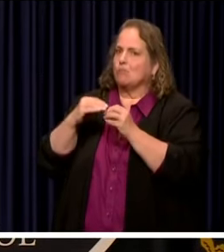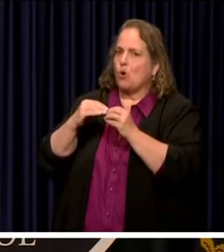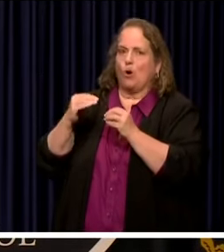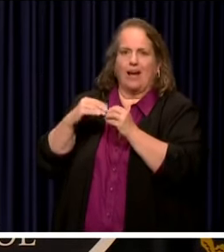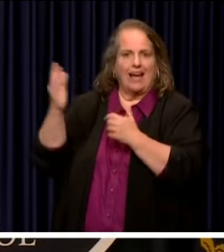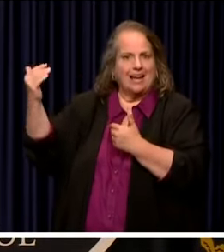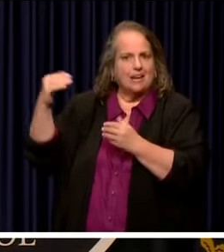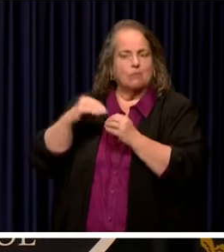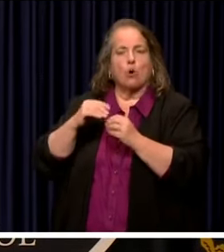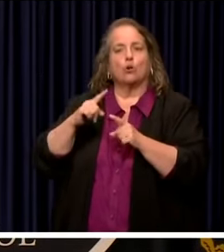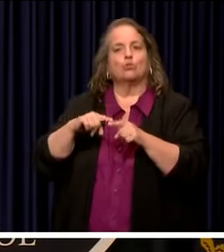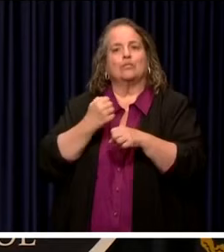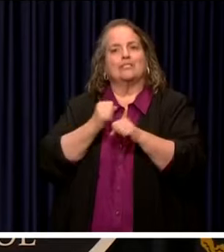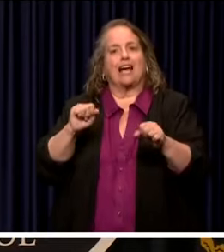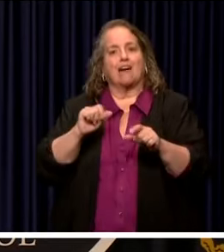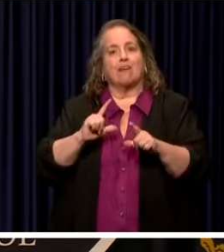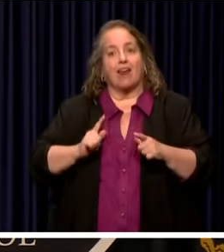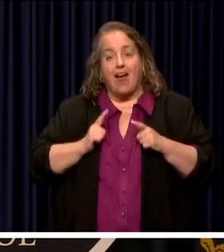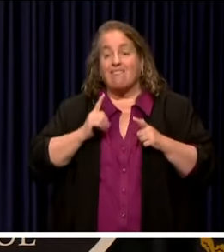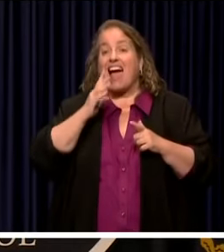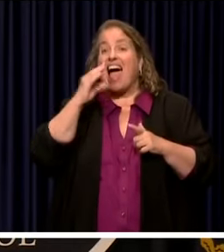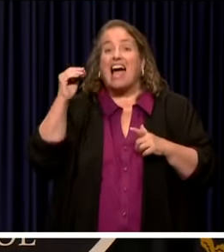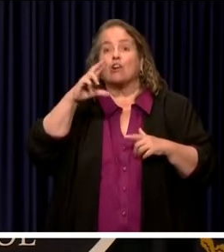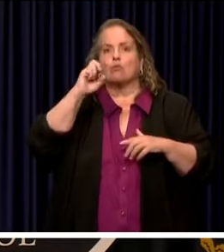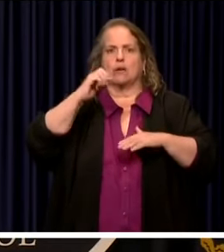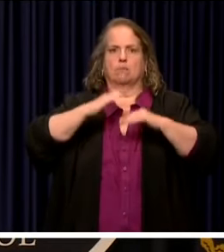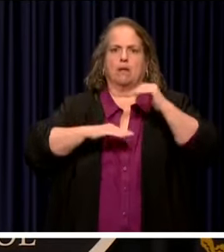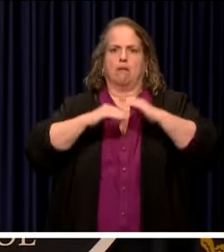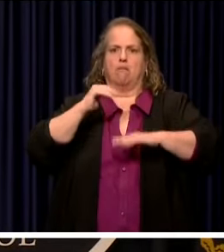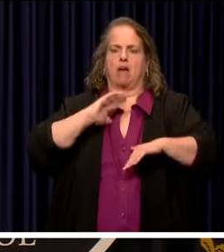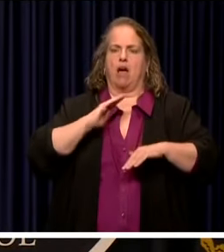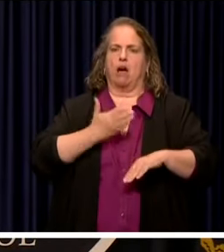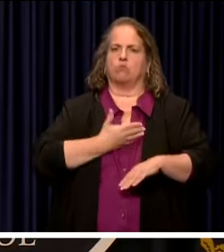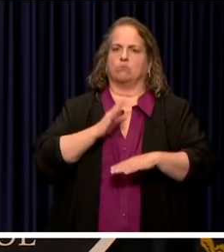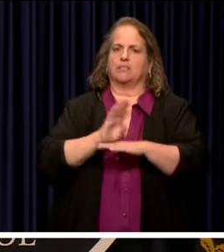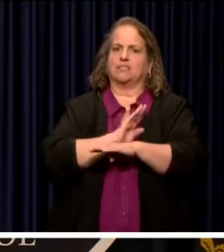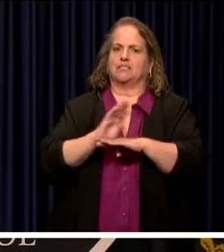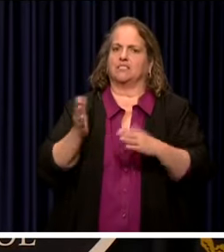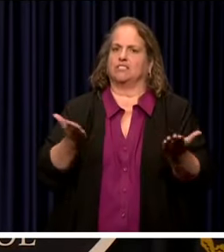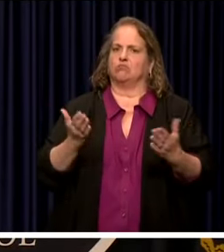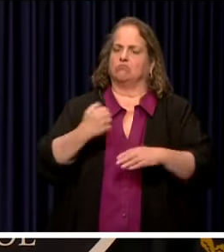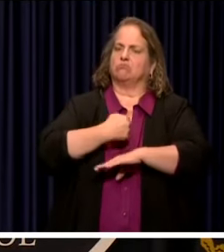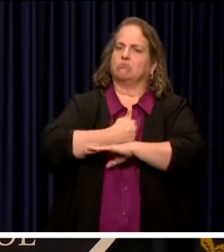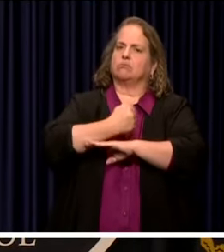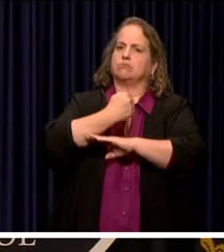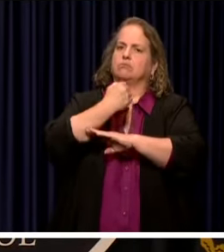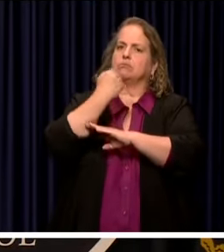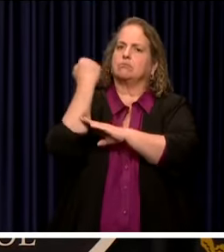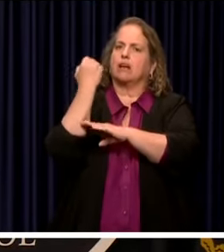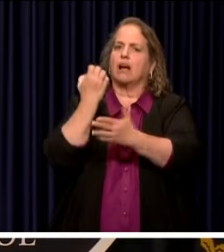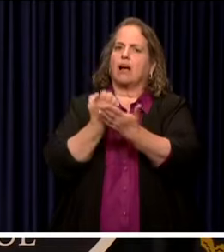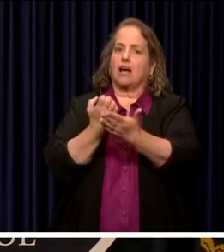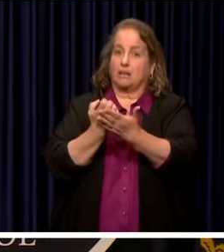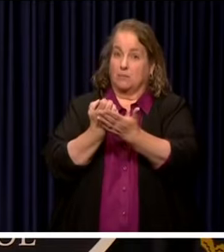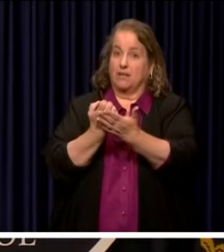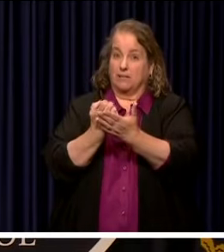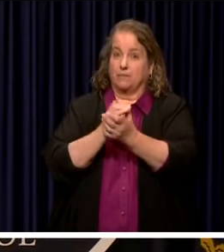REPORTED 157 WILE WE HAVE 171. WE DO HAVE MORE DEATHS, AS THE LEAST WE HAVE REPORTED, THAN